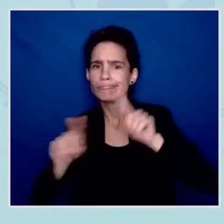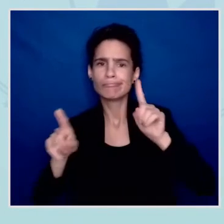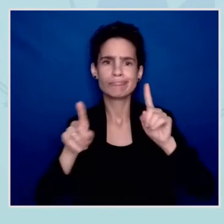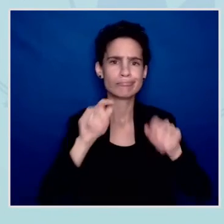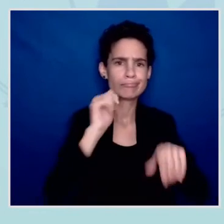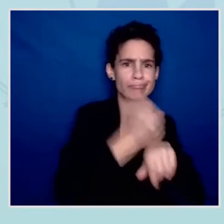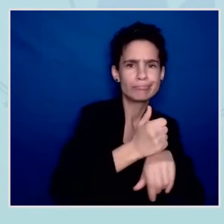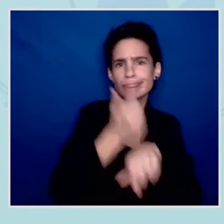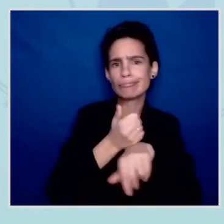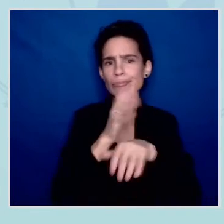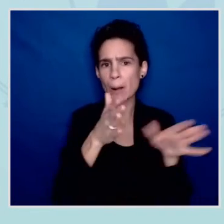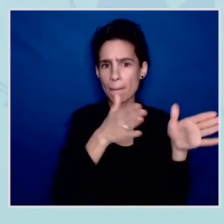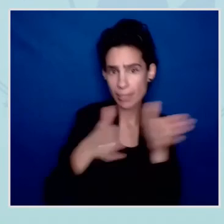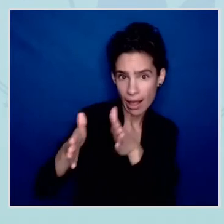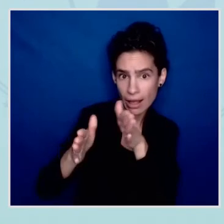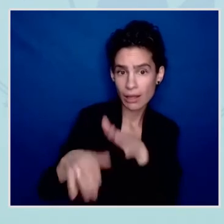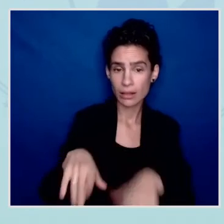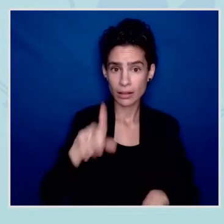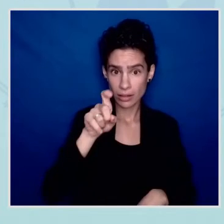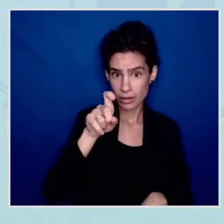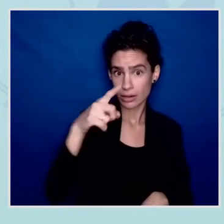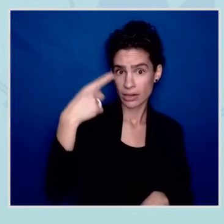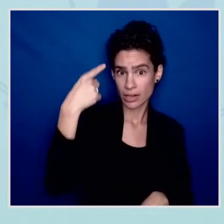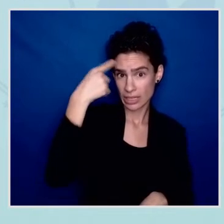THANK YOU MR. PRESIDENT-ELECT. I WANTED TO ASK YOU ABOUT YOUR